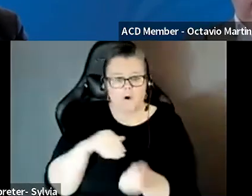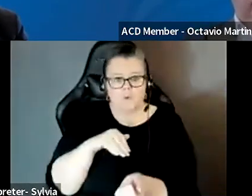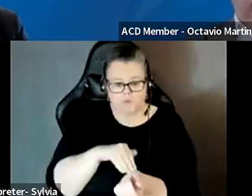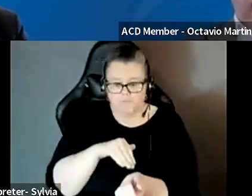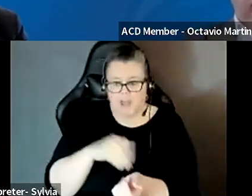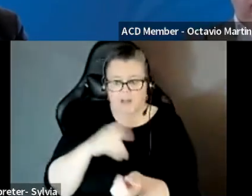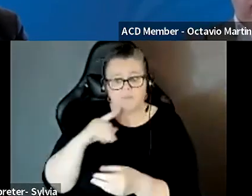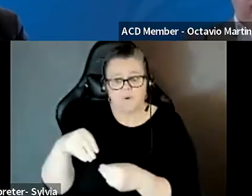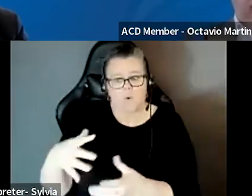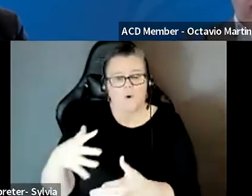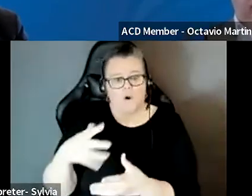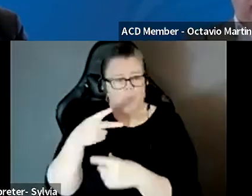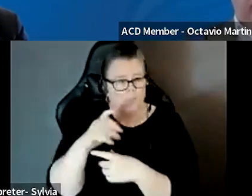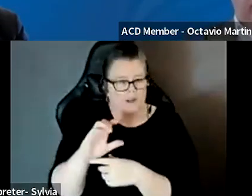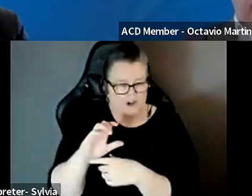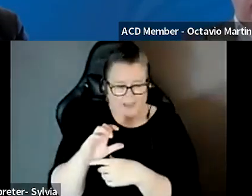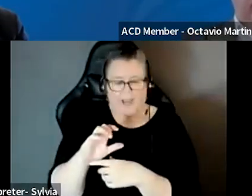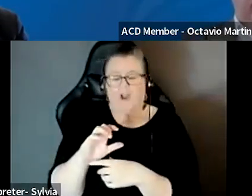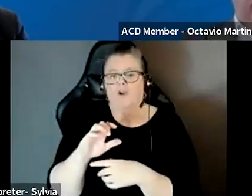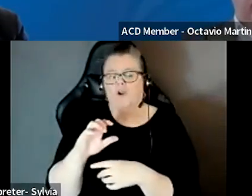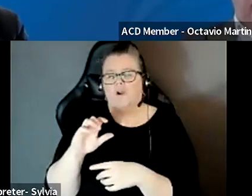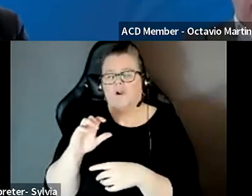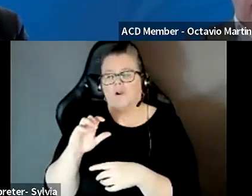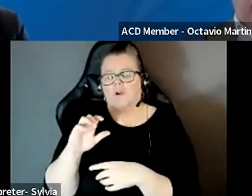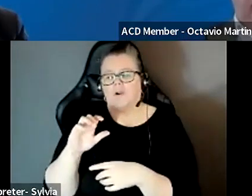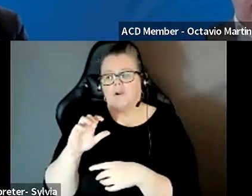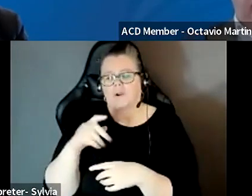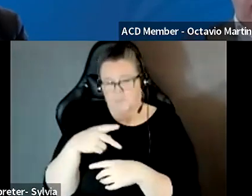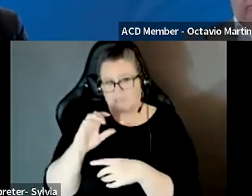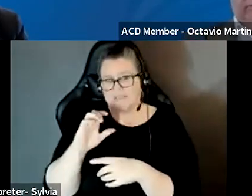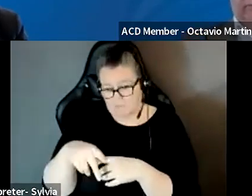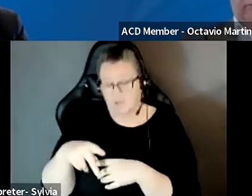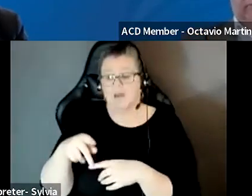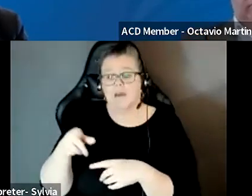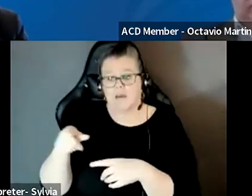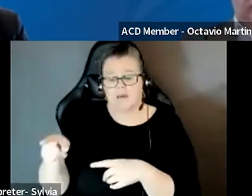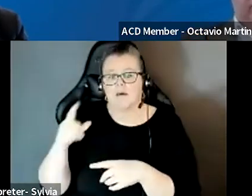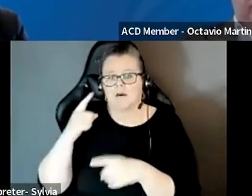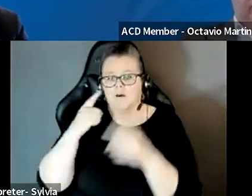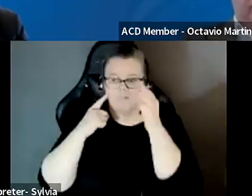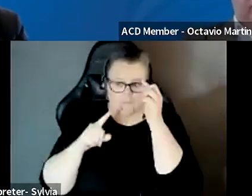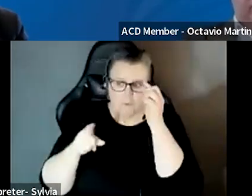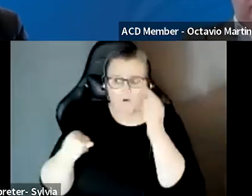for children to be -- to have all of the information they need and all the operational support they need to be able